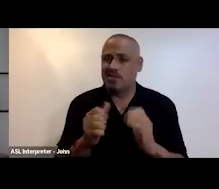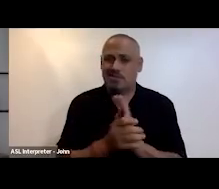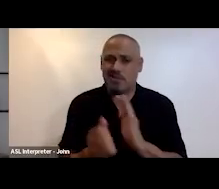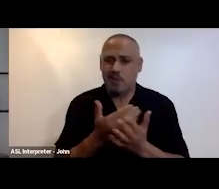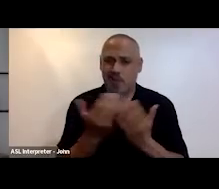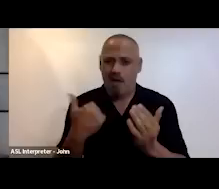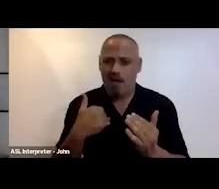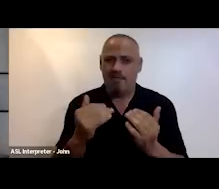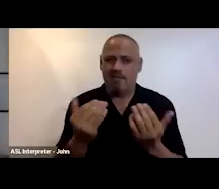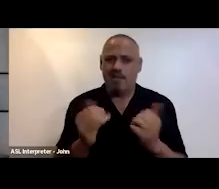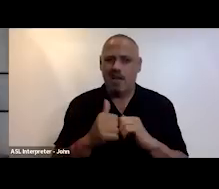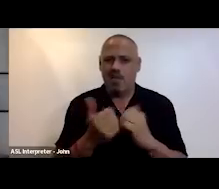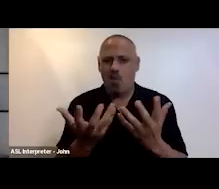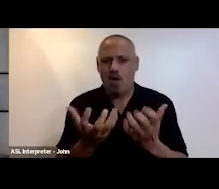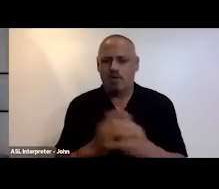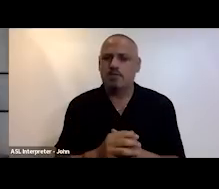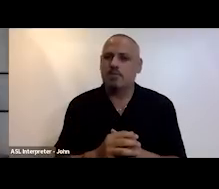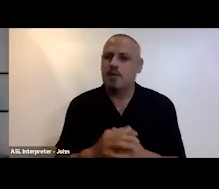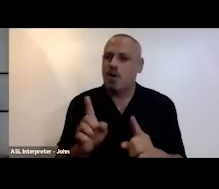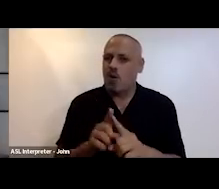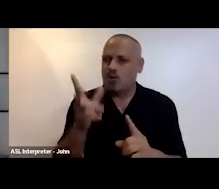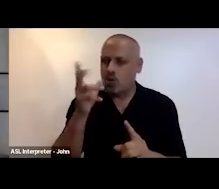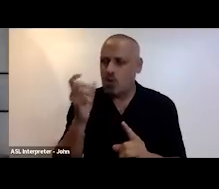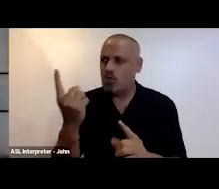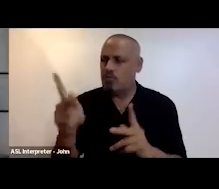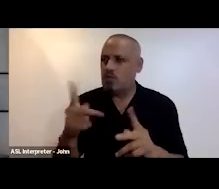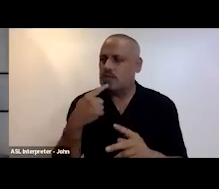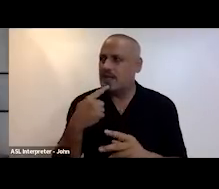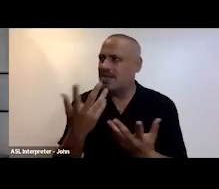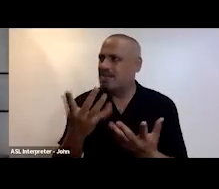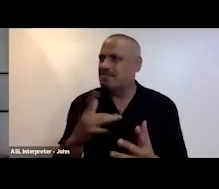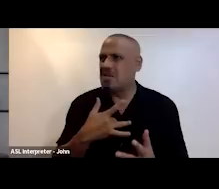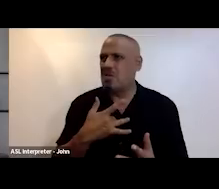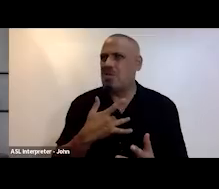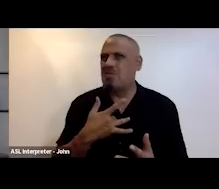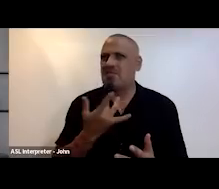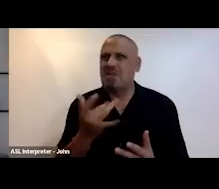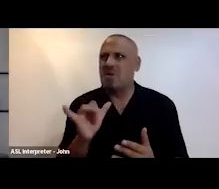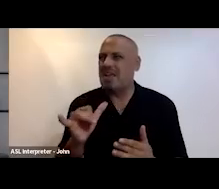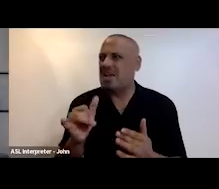the way they may like to. I've also heard folks say they don't feel like they deserve a clean space,